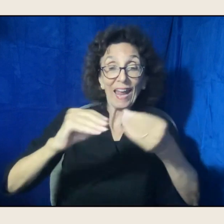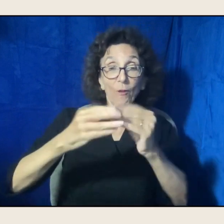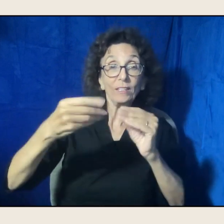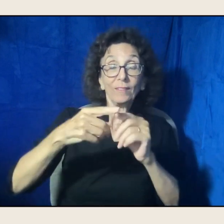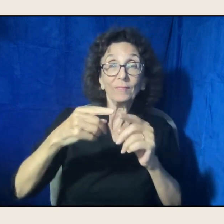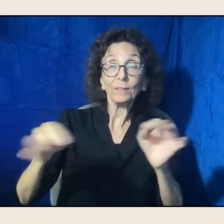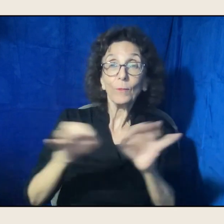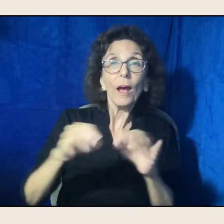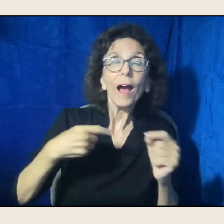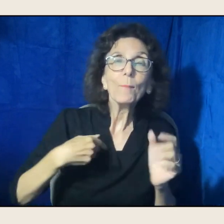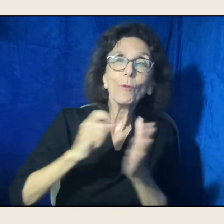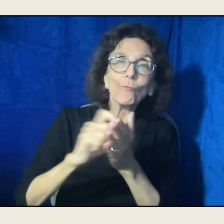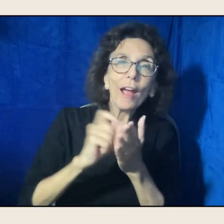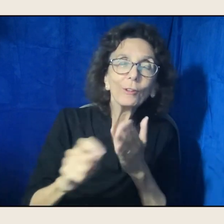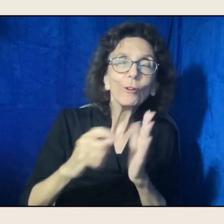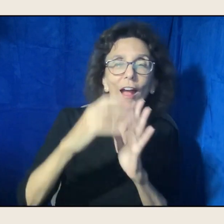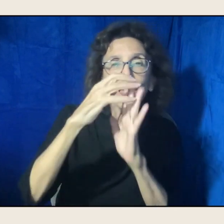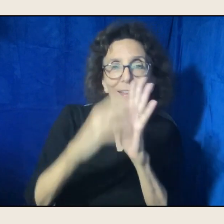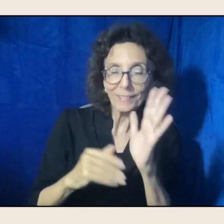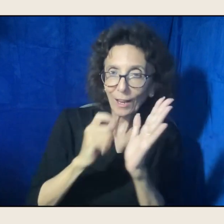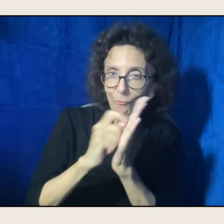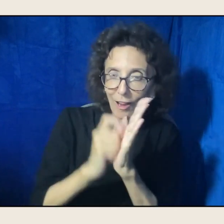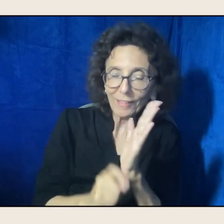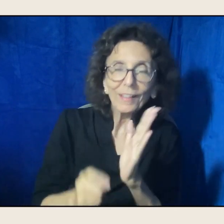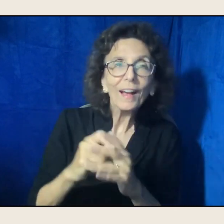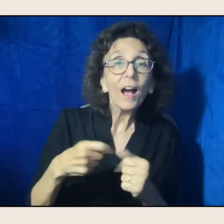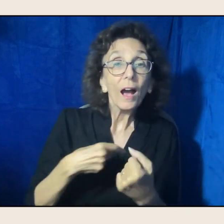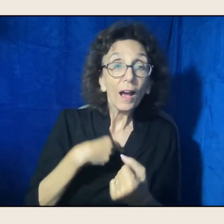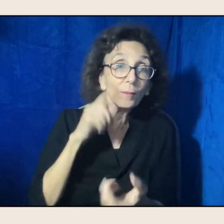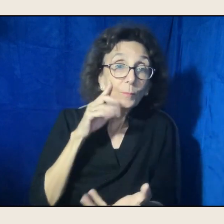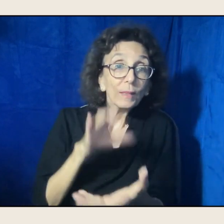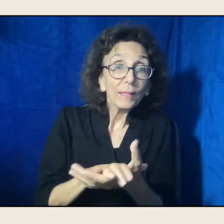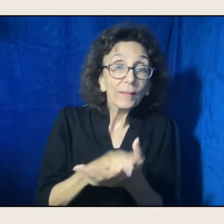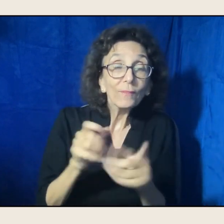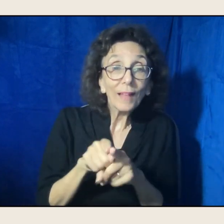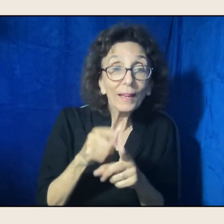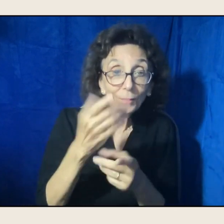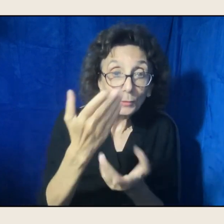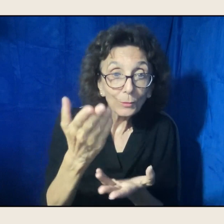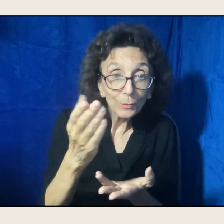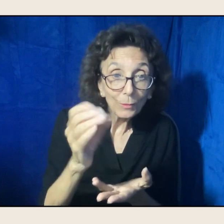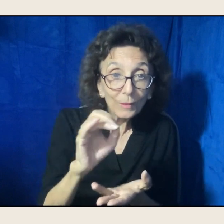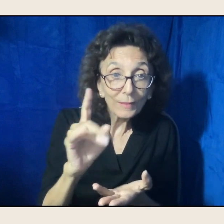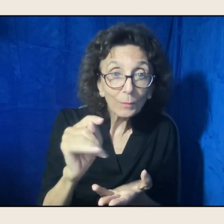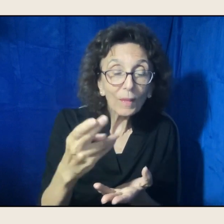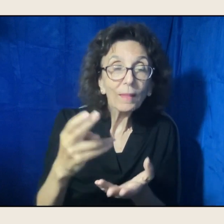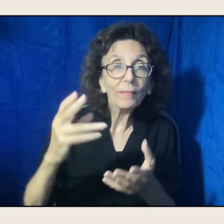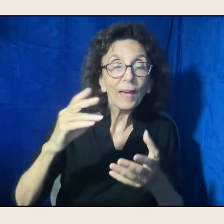And so I believe, as you do Elizabeth, as a poet, storytelling and narrative really matter.